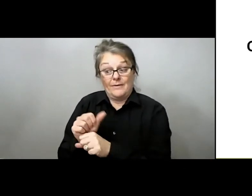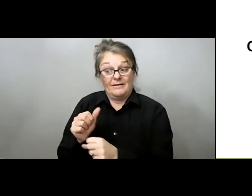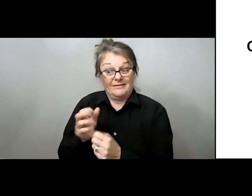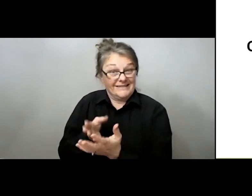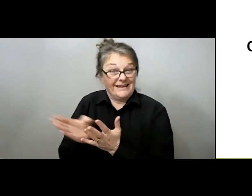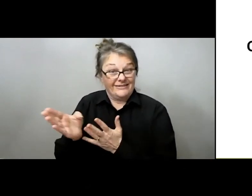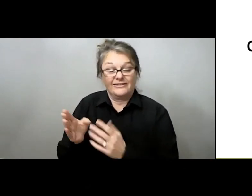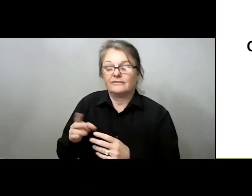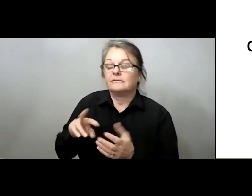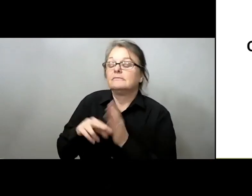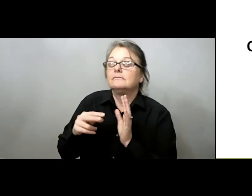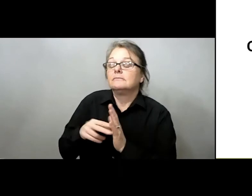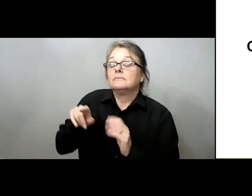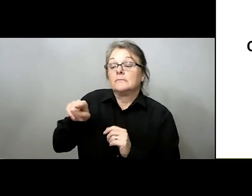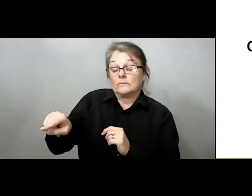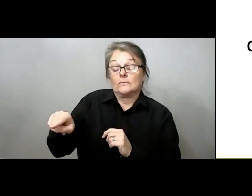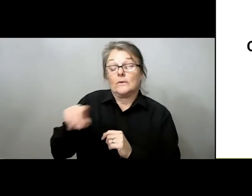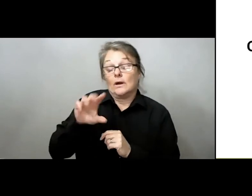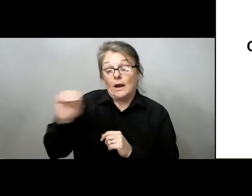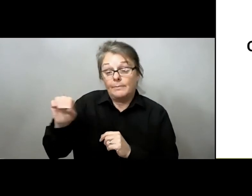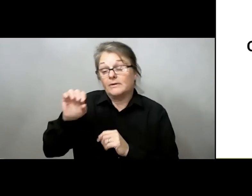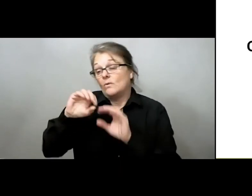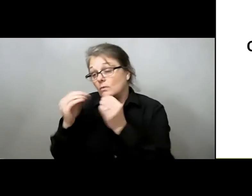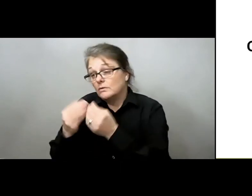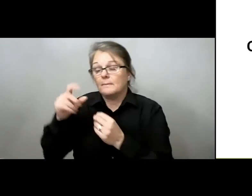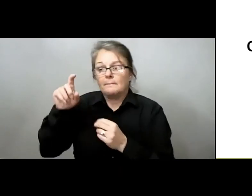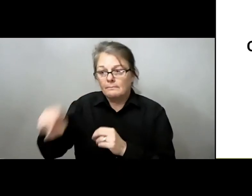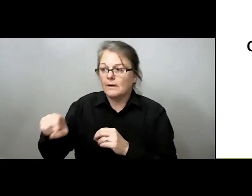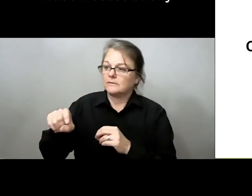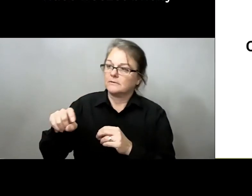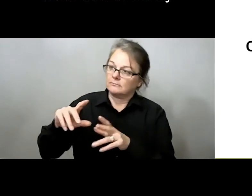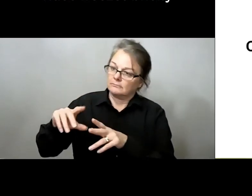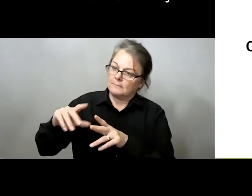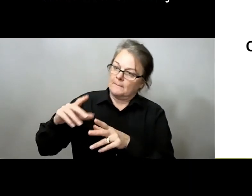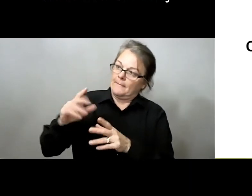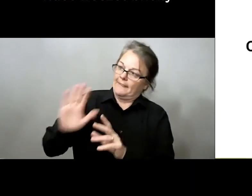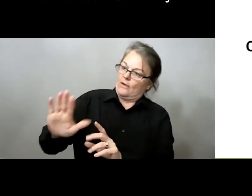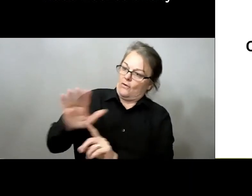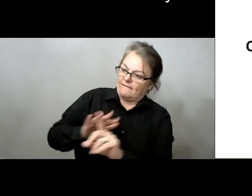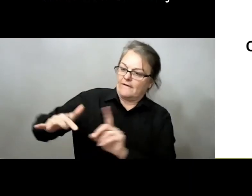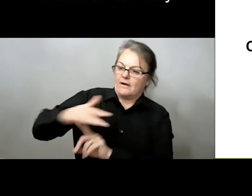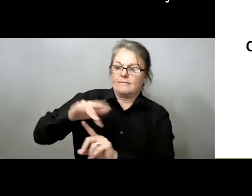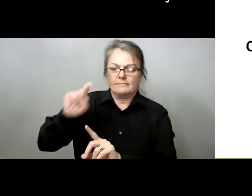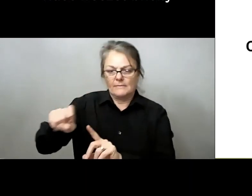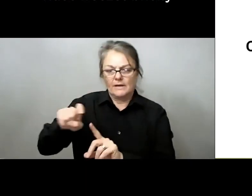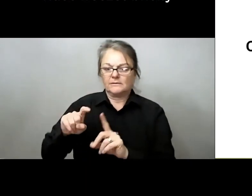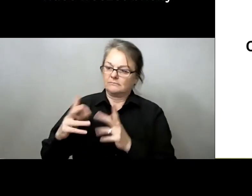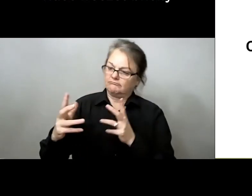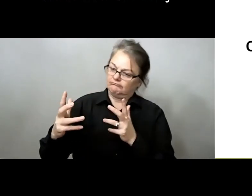PRACTICES ACCESSIBLE TO POTENTIAL OR CURRENT EMPLOYEES WITH DISABILITIES.